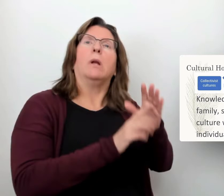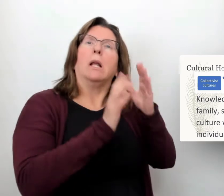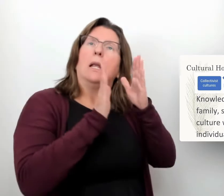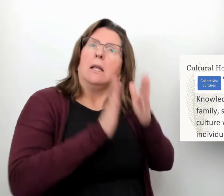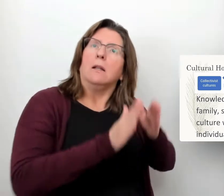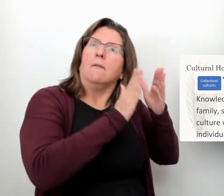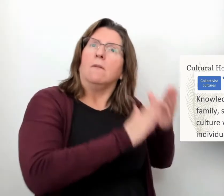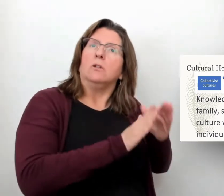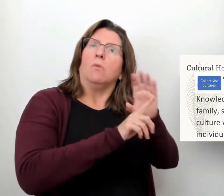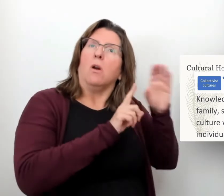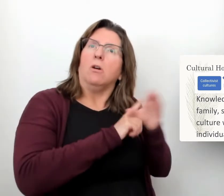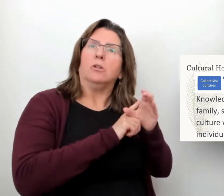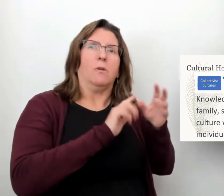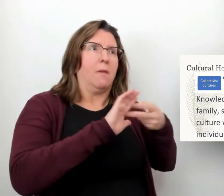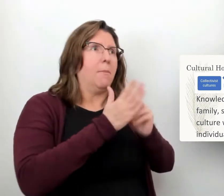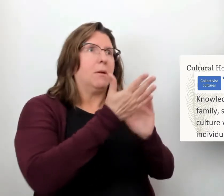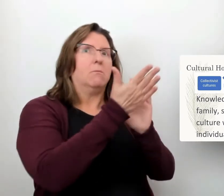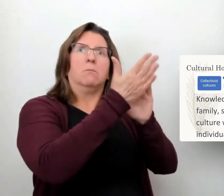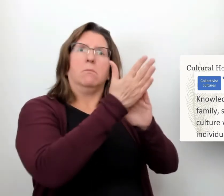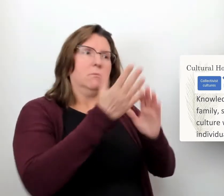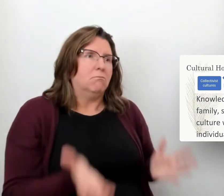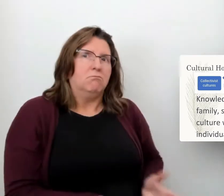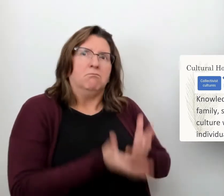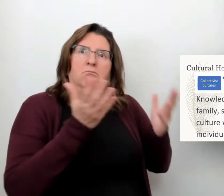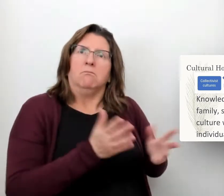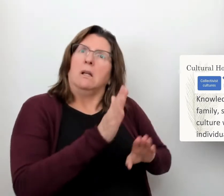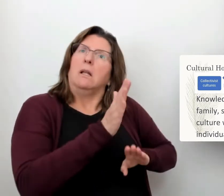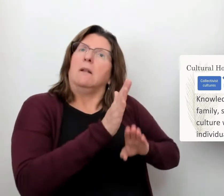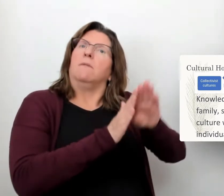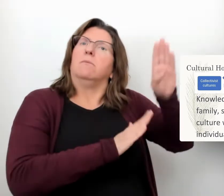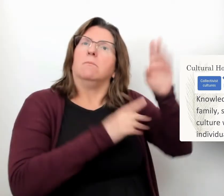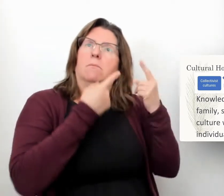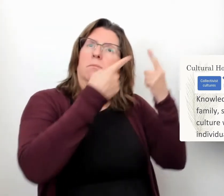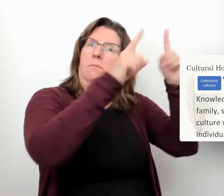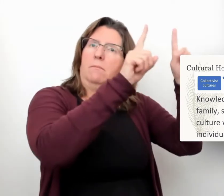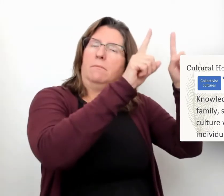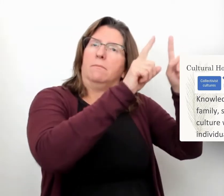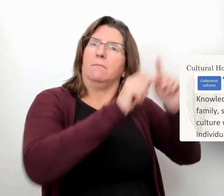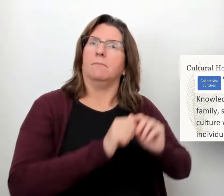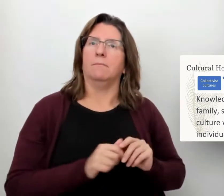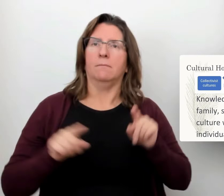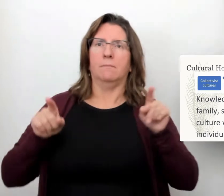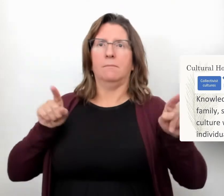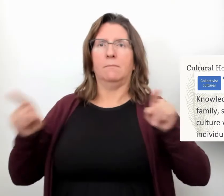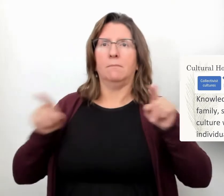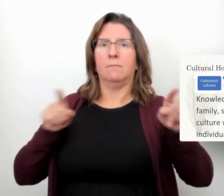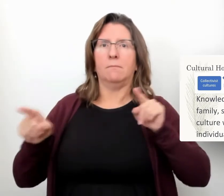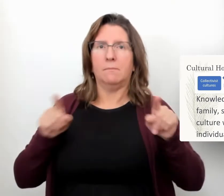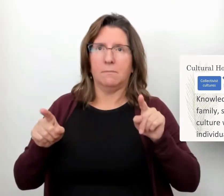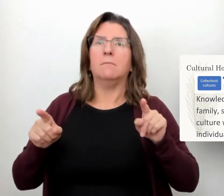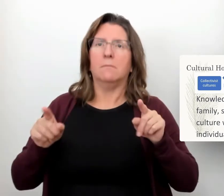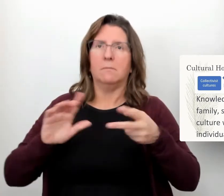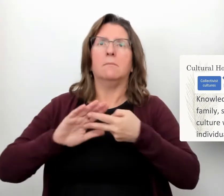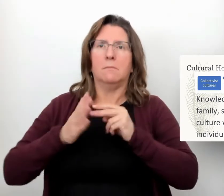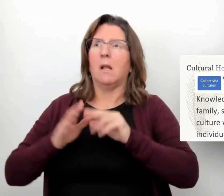as well as the expectations of mainstream society's individualistic expectations.